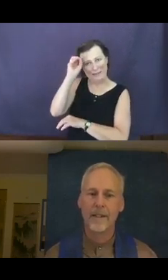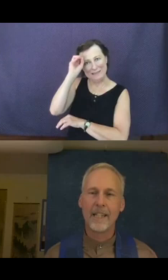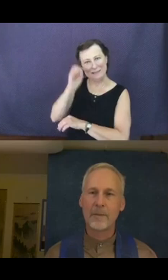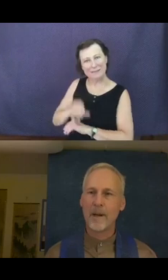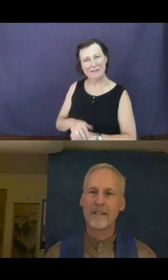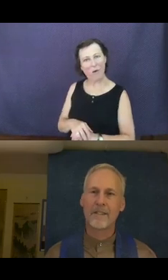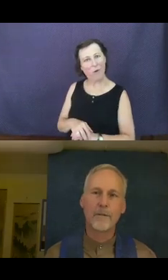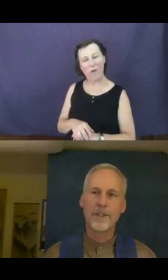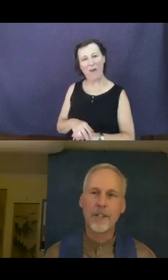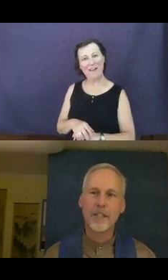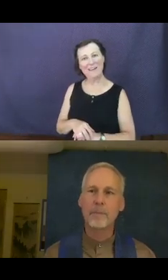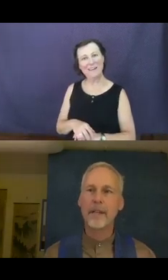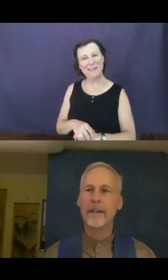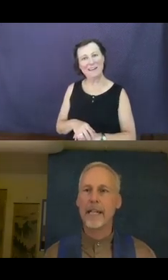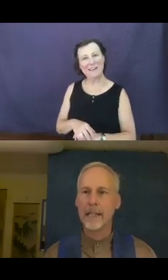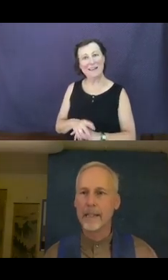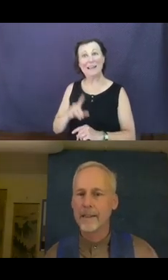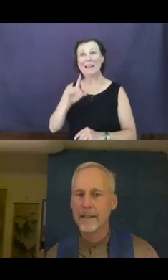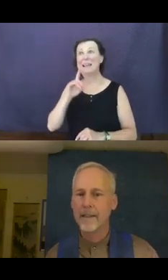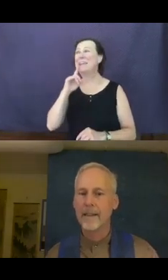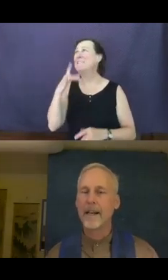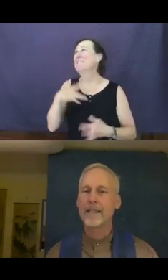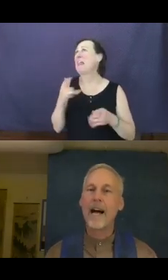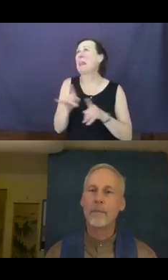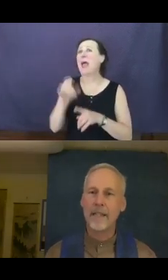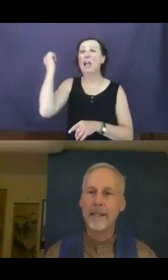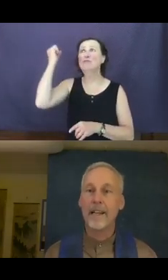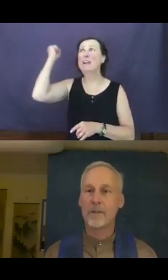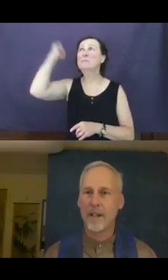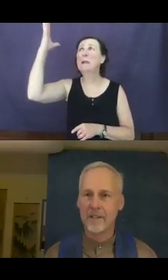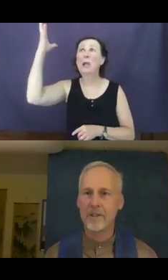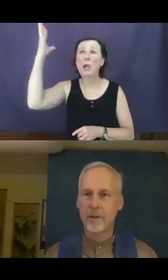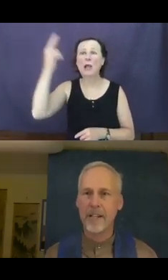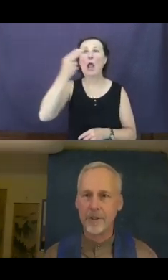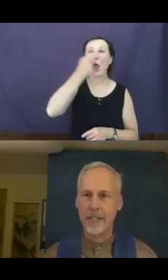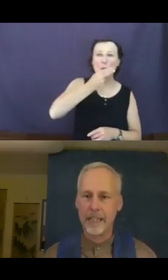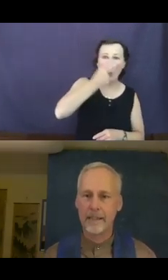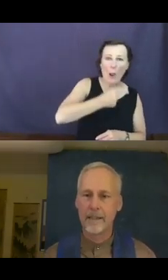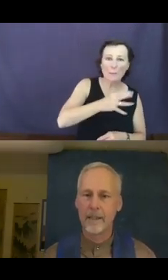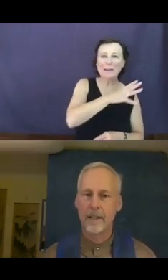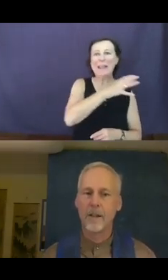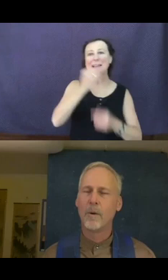It's positively Shakespearean. A comedy, as well as a tragedy.